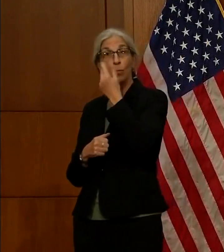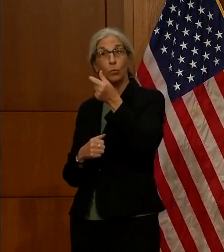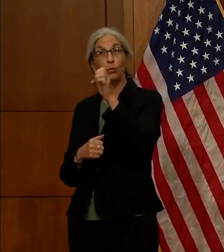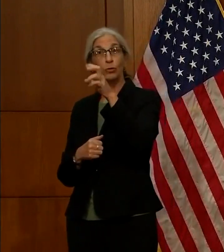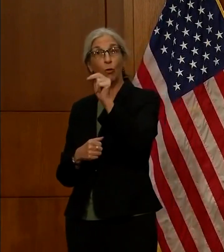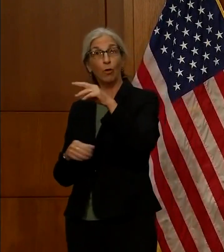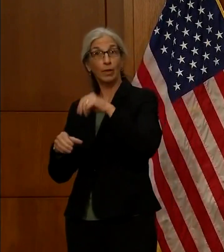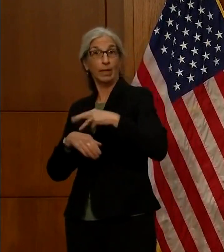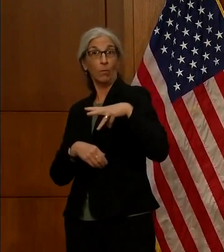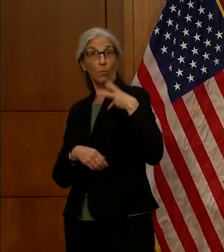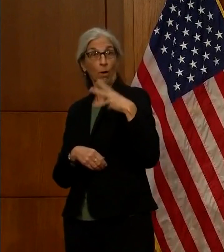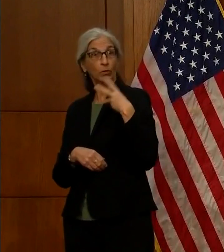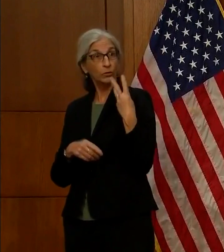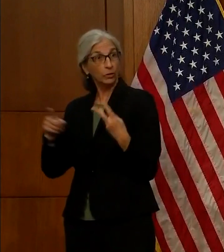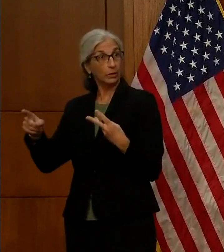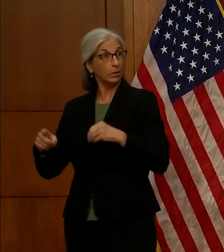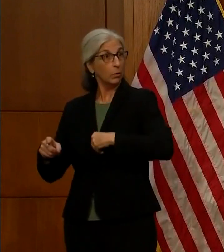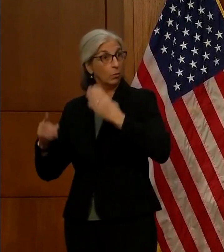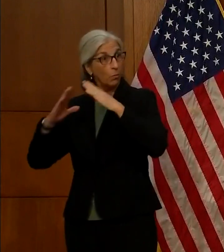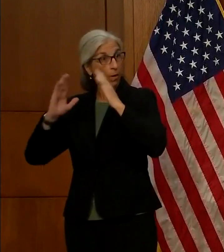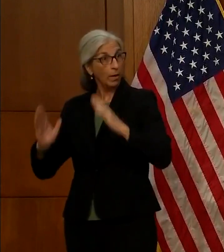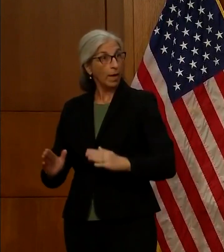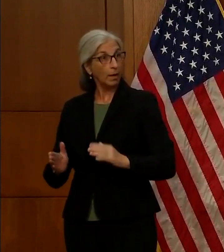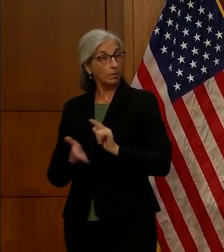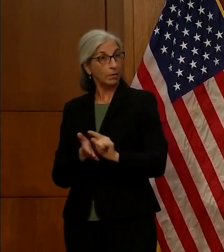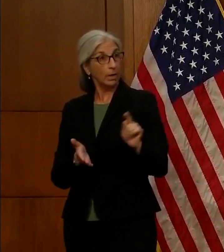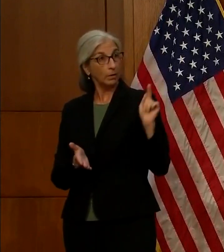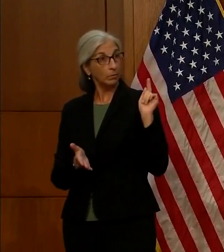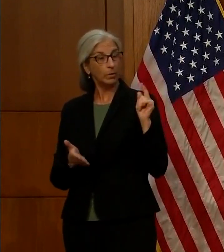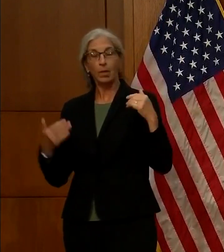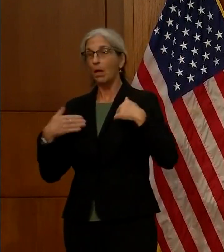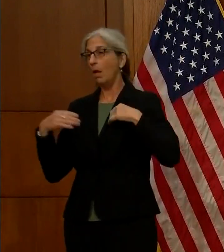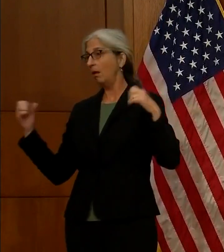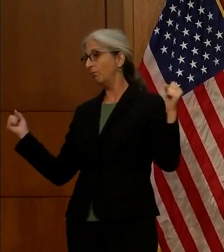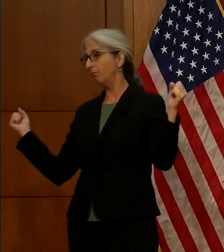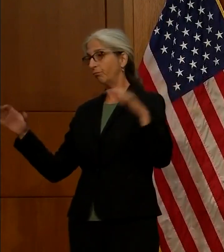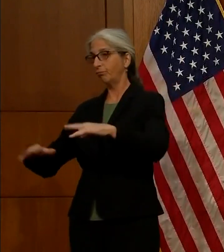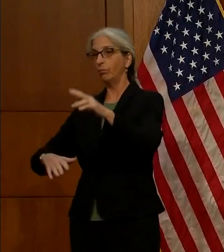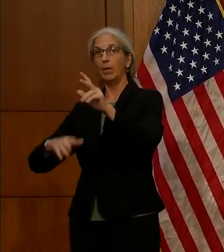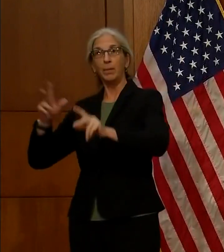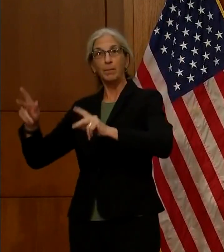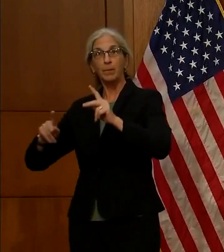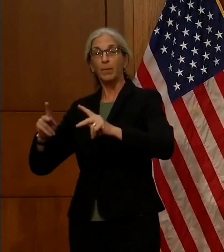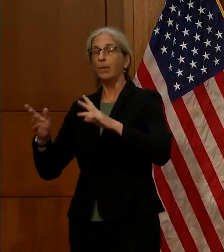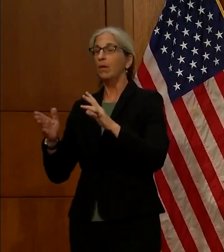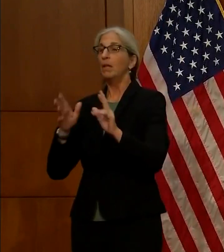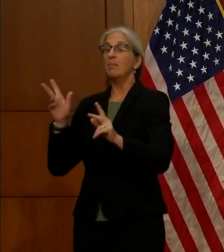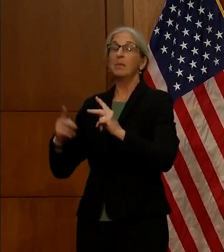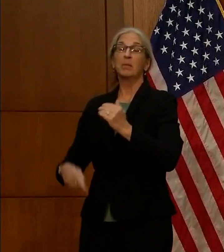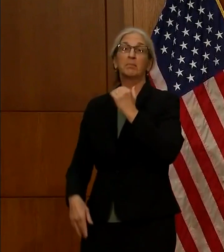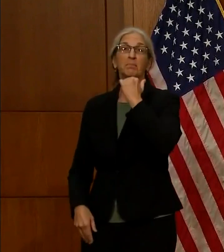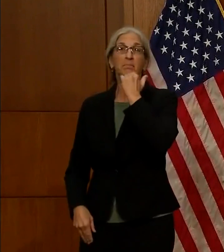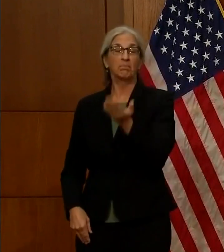TO WHAT HAPPENED IN THE ROSE GARDEN IN WASHINGTON JUST OVER